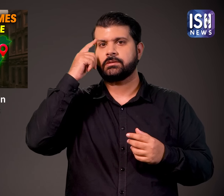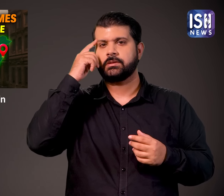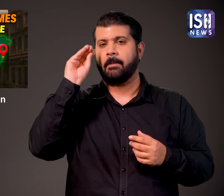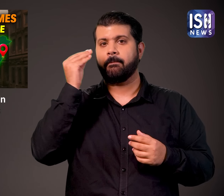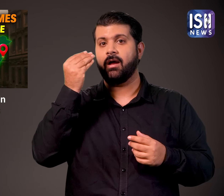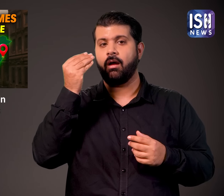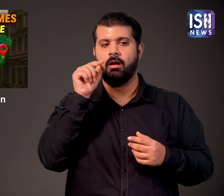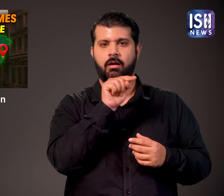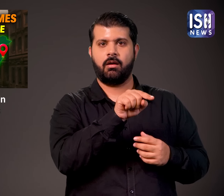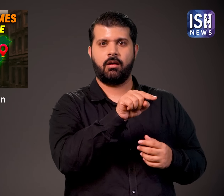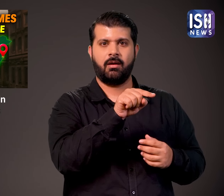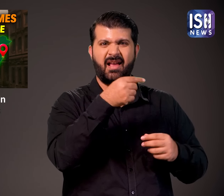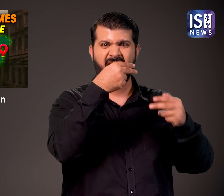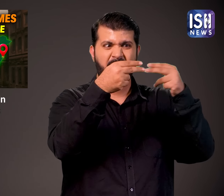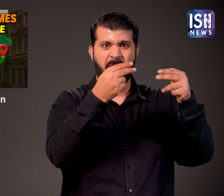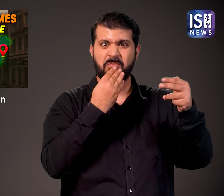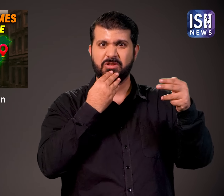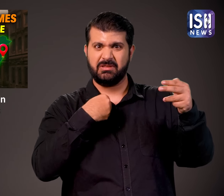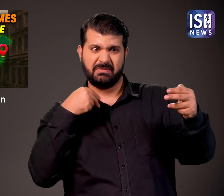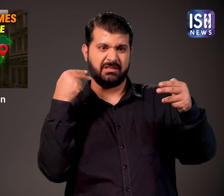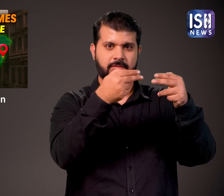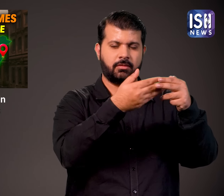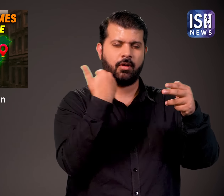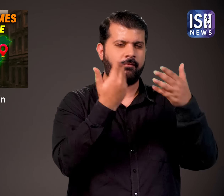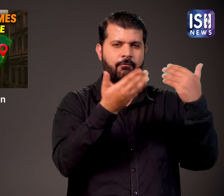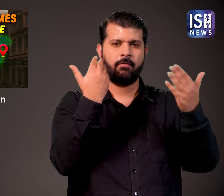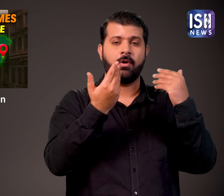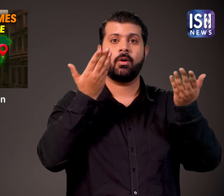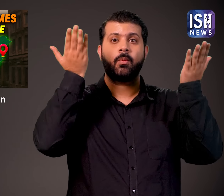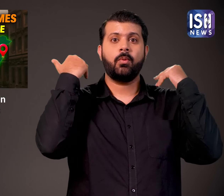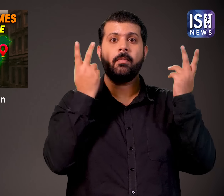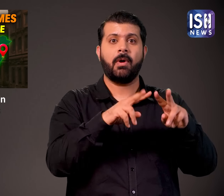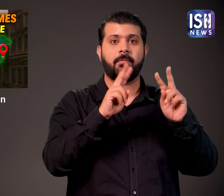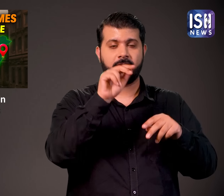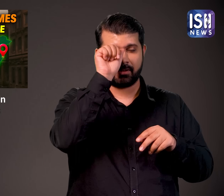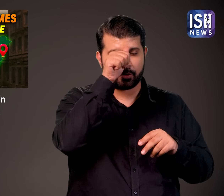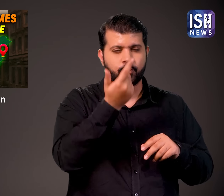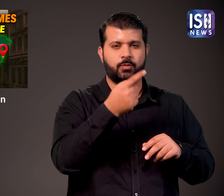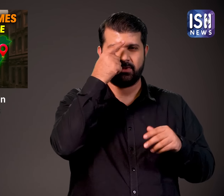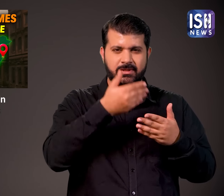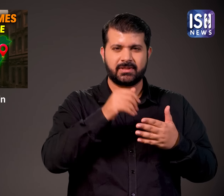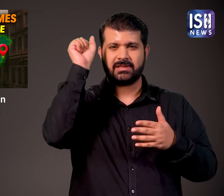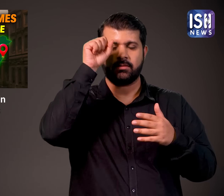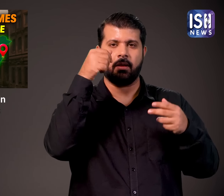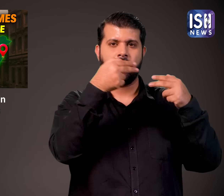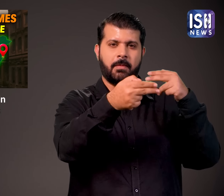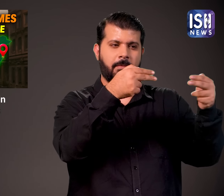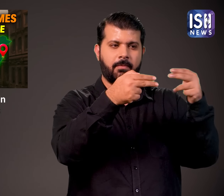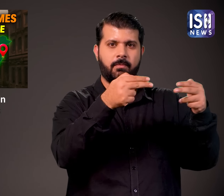By removing Islamic names and bringing back old Hindu, Jain, Sikh historical names,